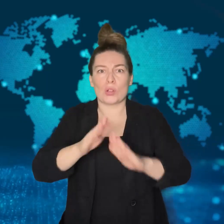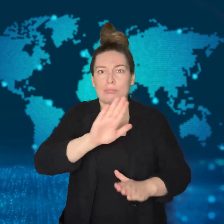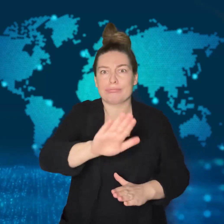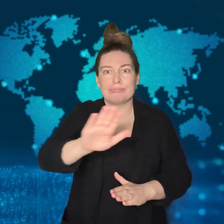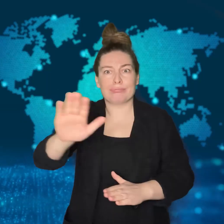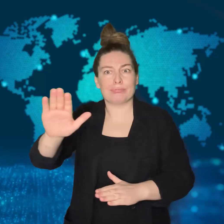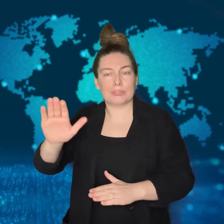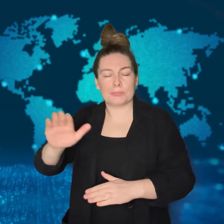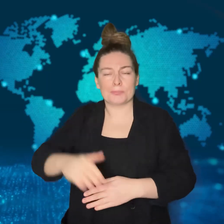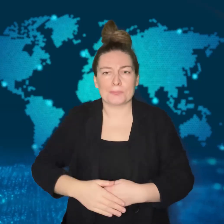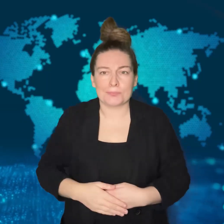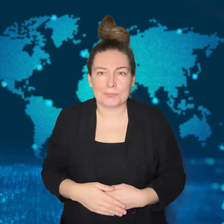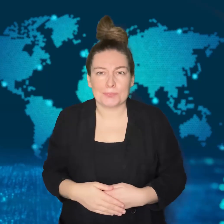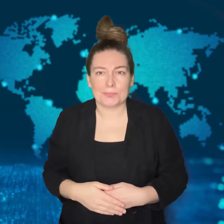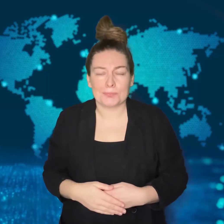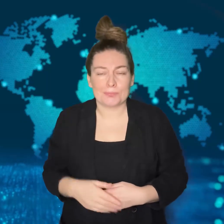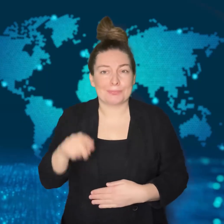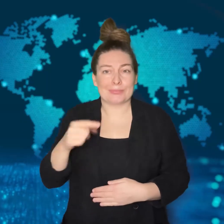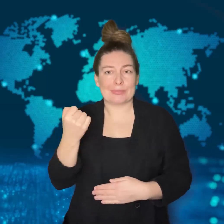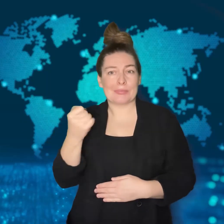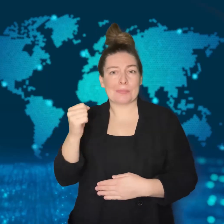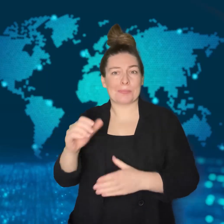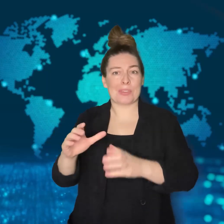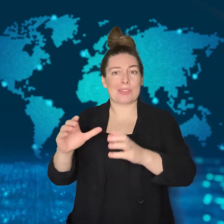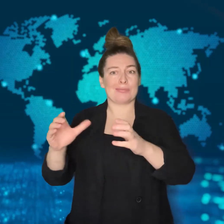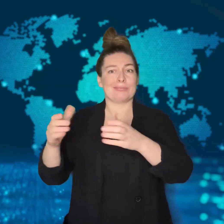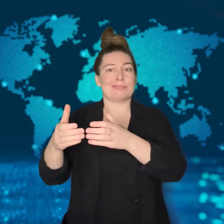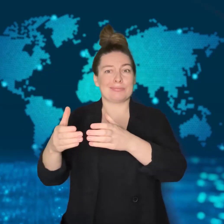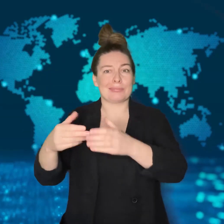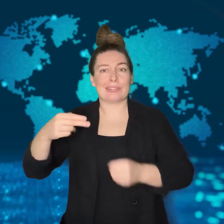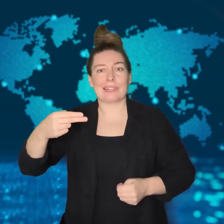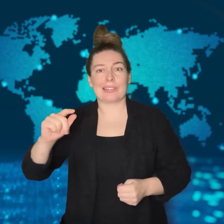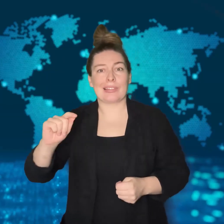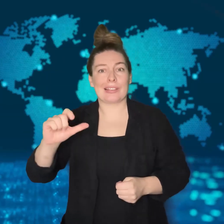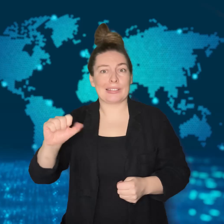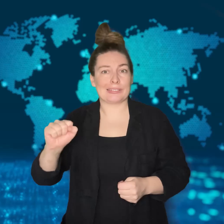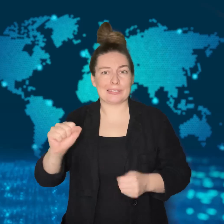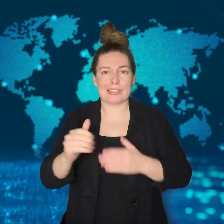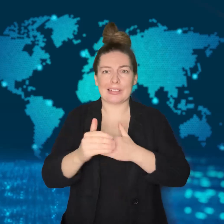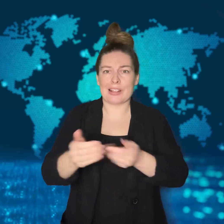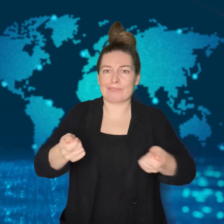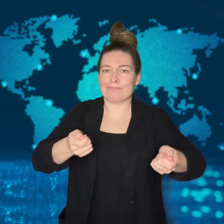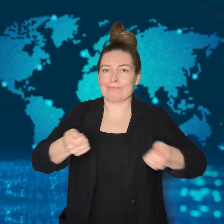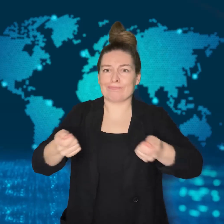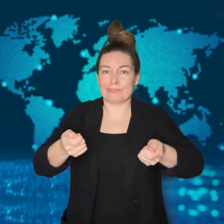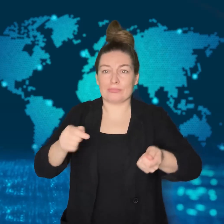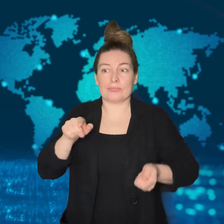The HTS rebel group's leader, Abu al-Golani,